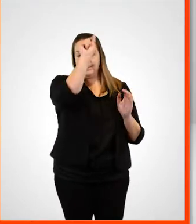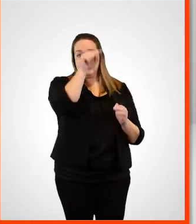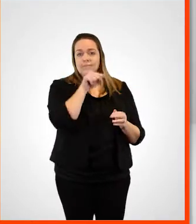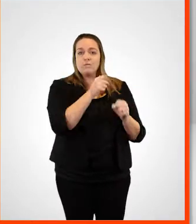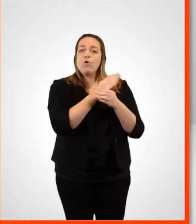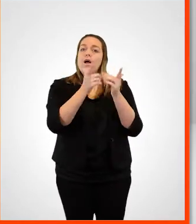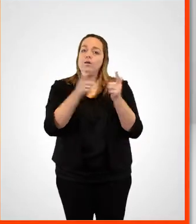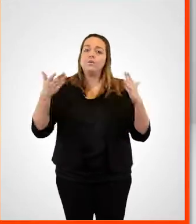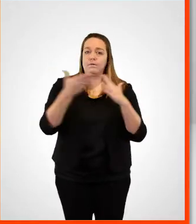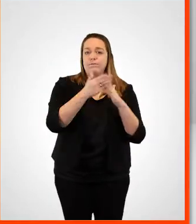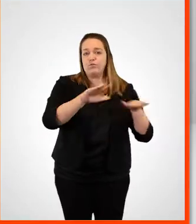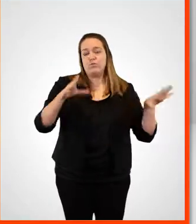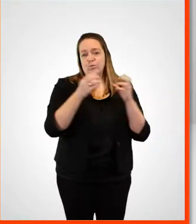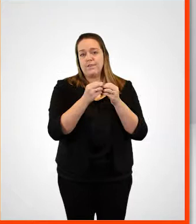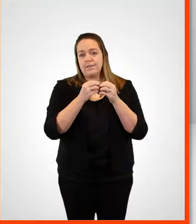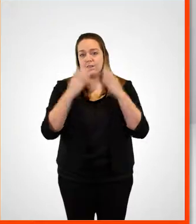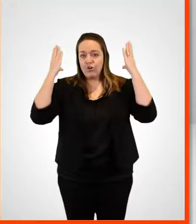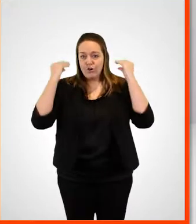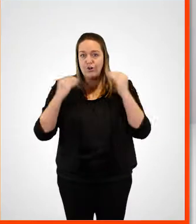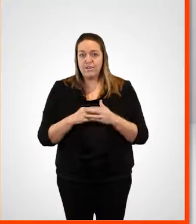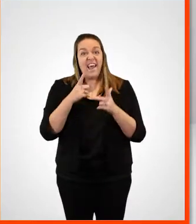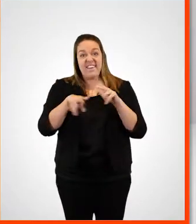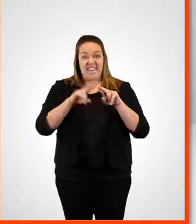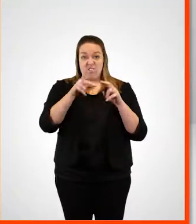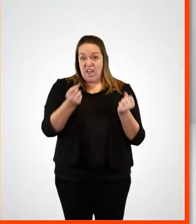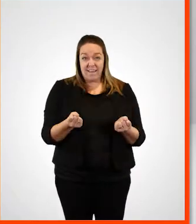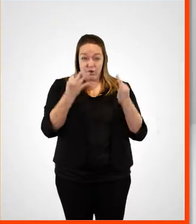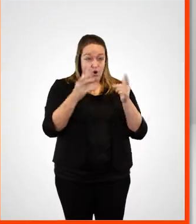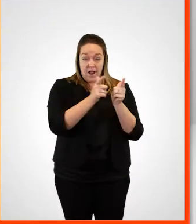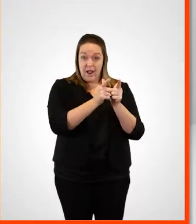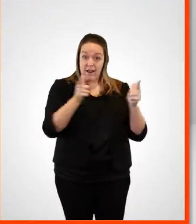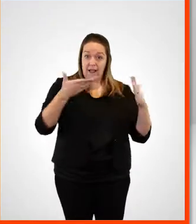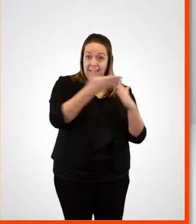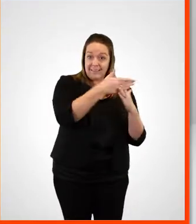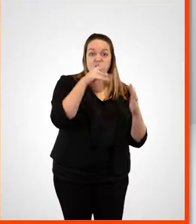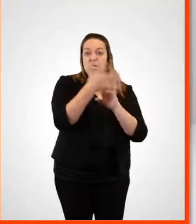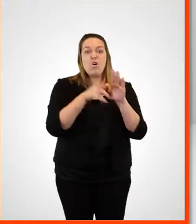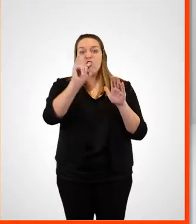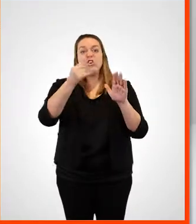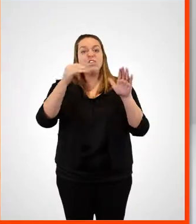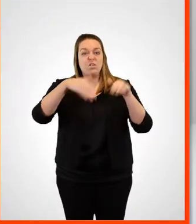Connie often just says you should just pack up your tent and go home if you don't have access to the language, and I think that's just a good way